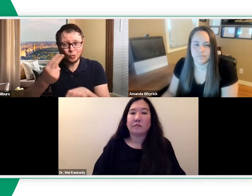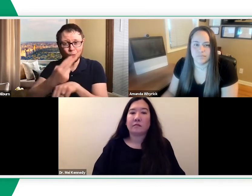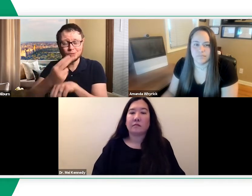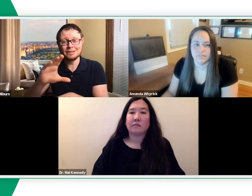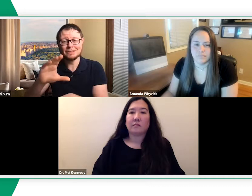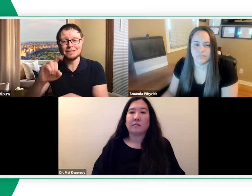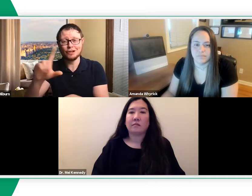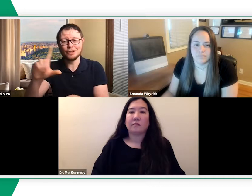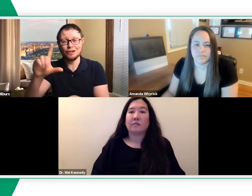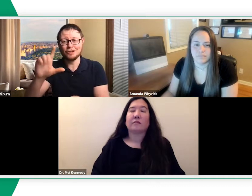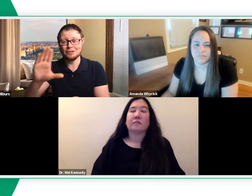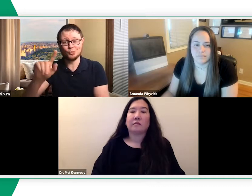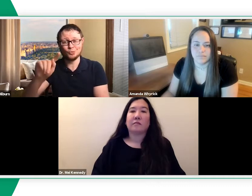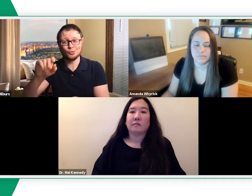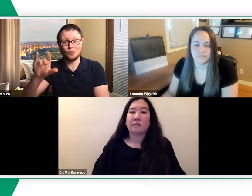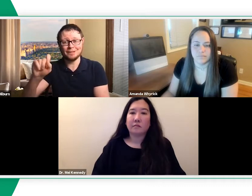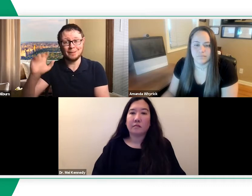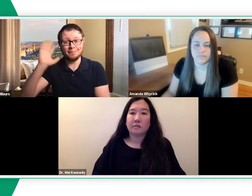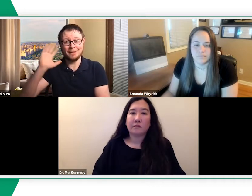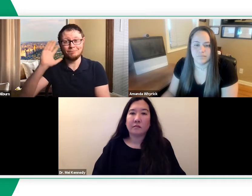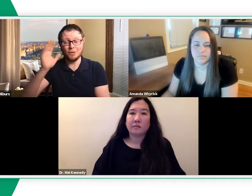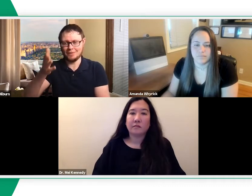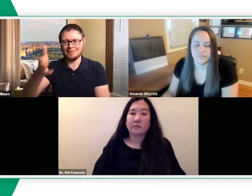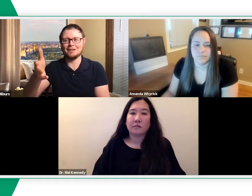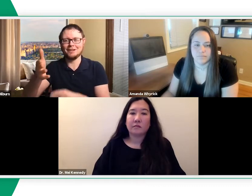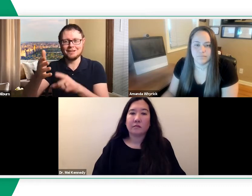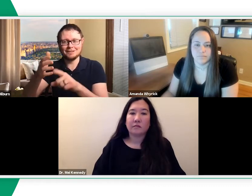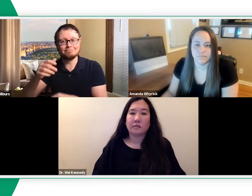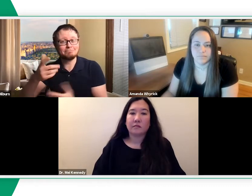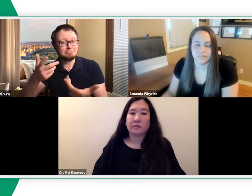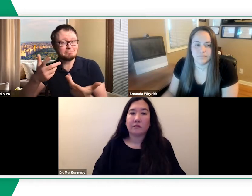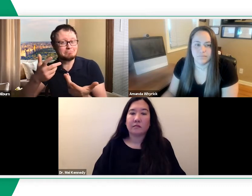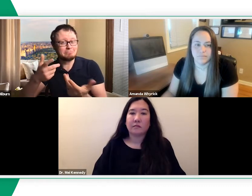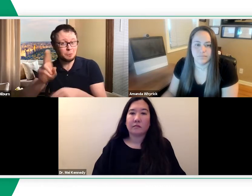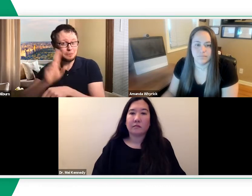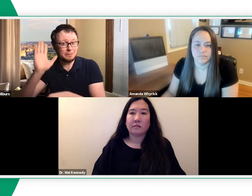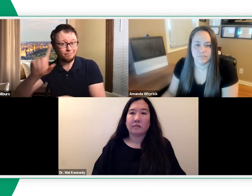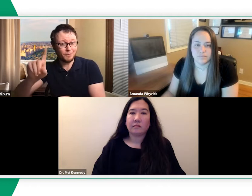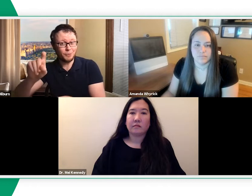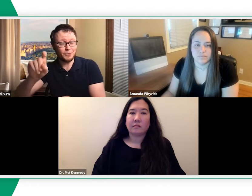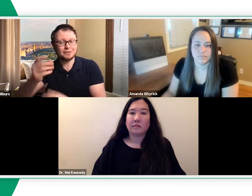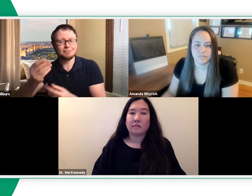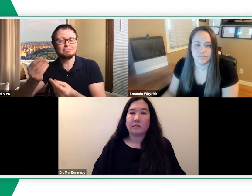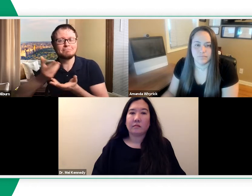up there as well. And it asks: Have you used CSD Learns’ toolkits